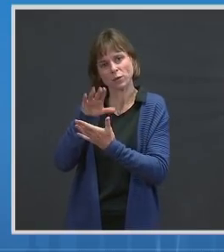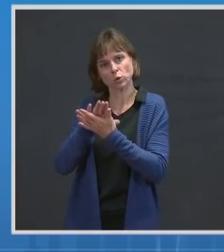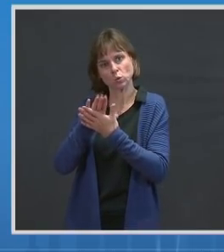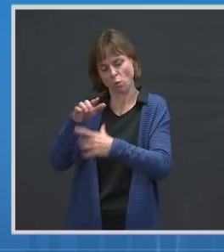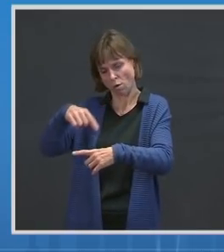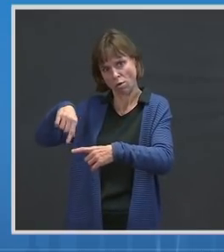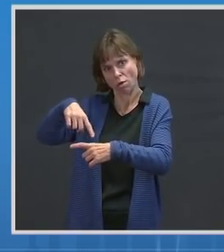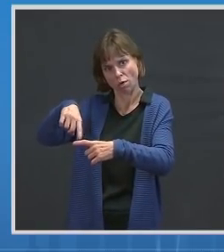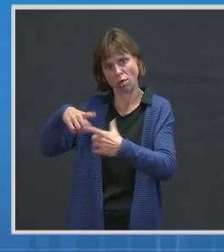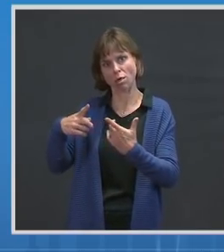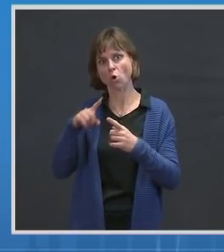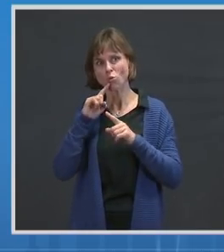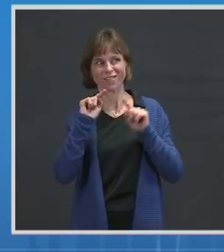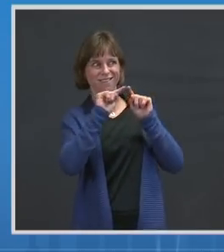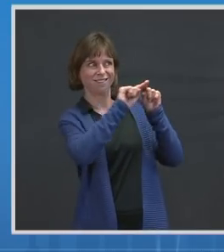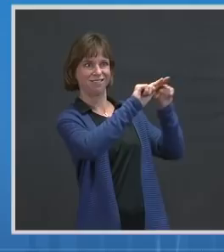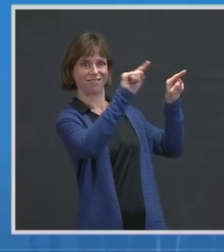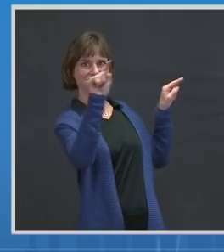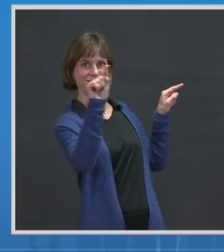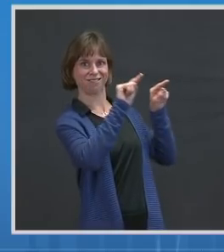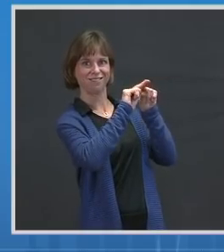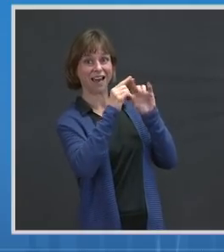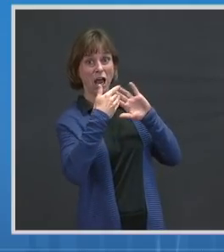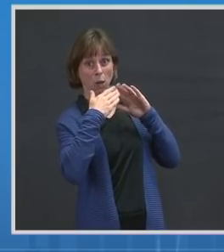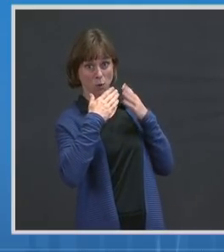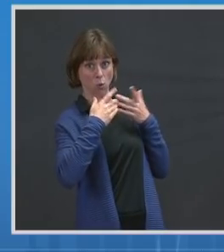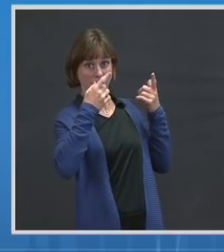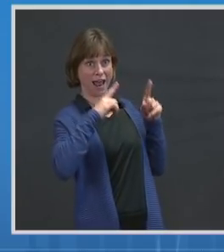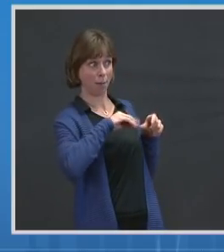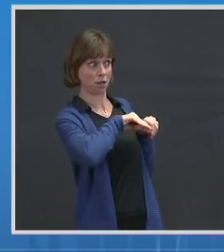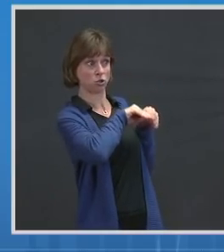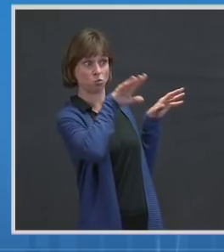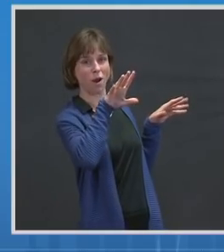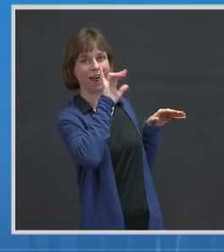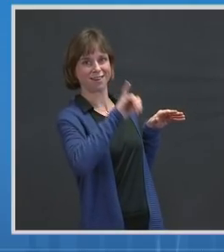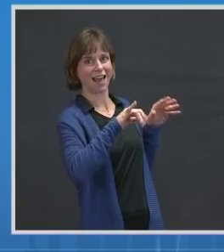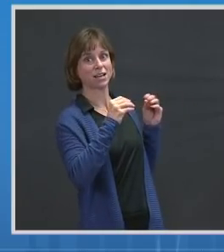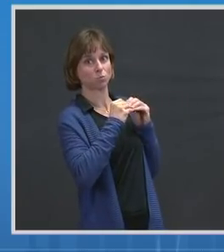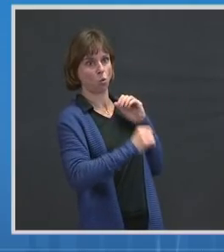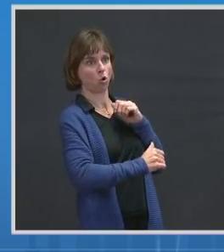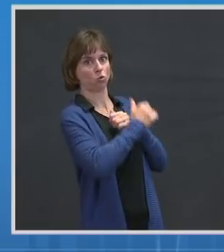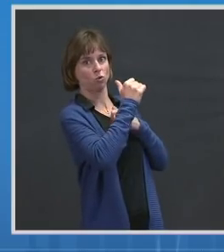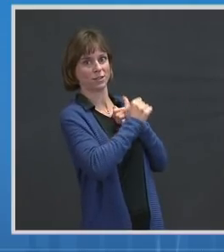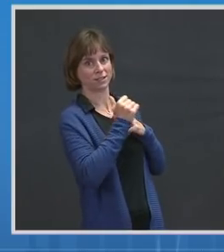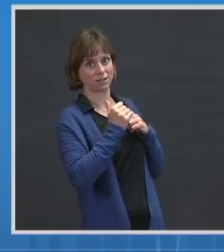that is the risk of infection to anyone, including teachers. Mr. Zients: Yeah. Let me just -- The Press: But does that mean that